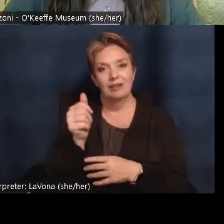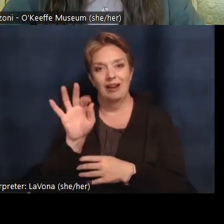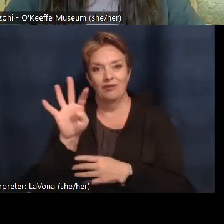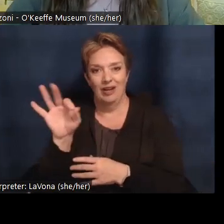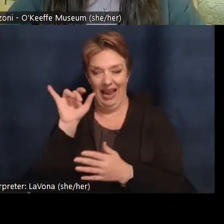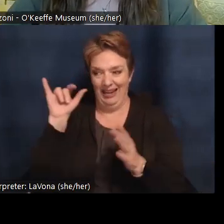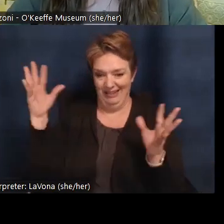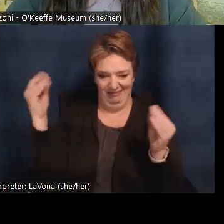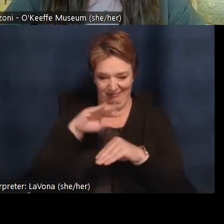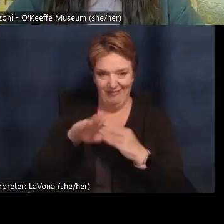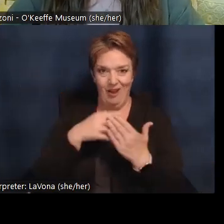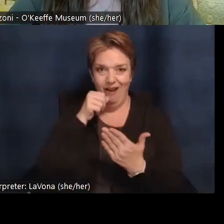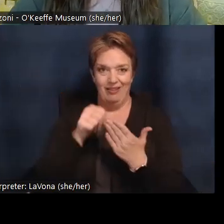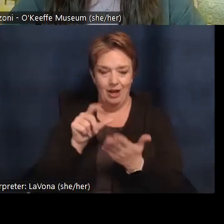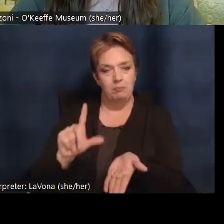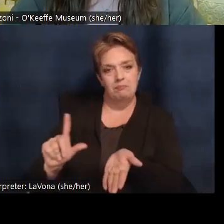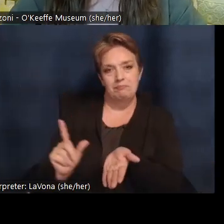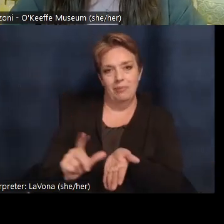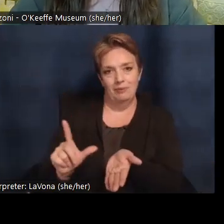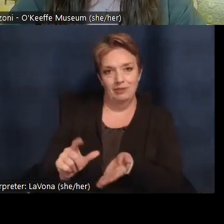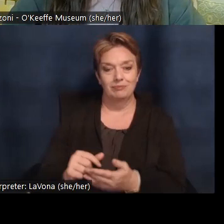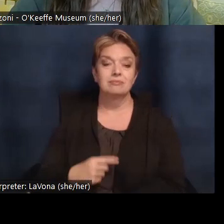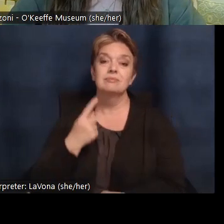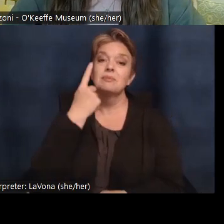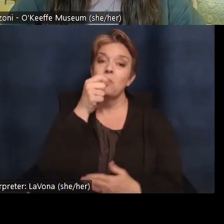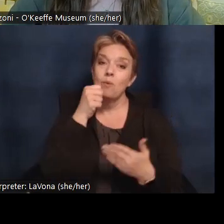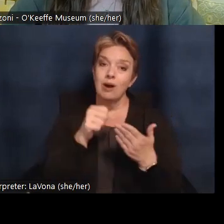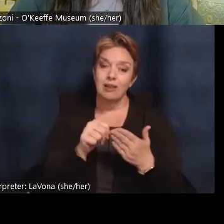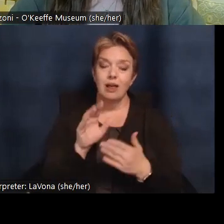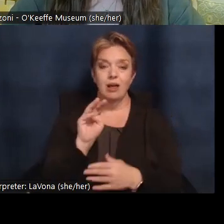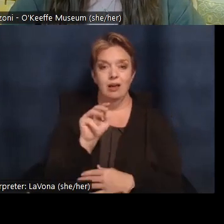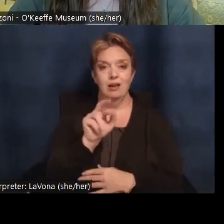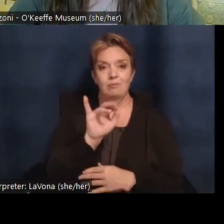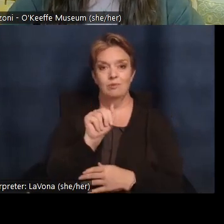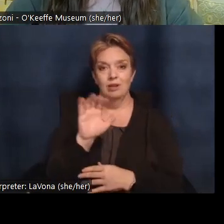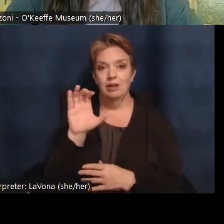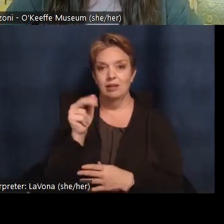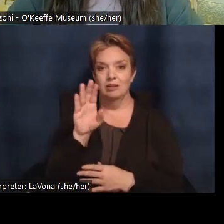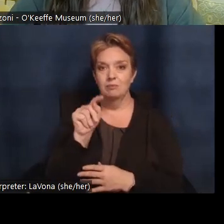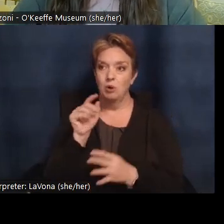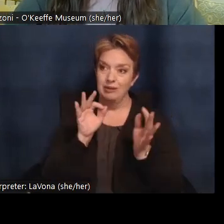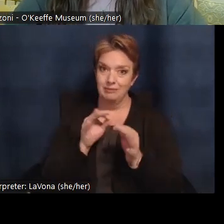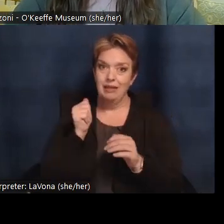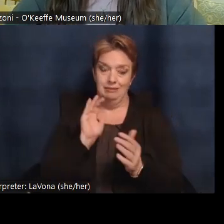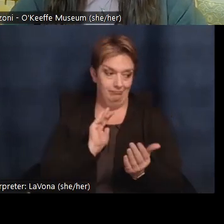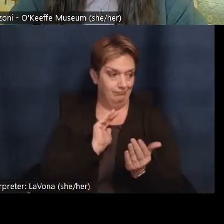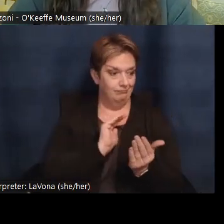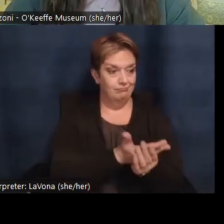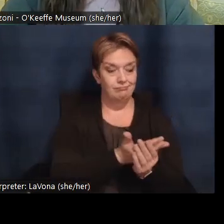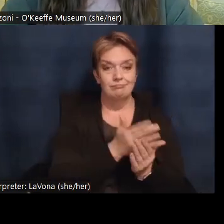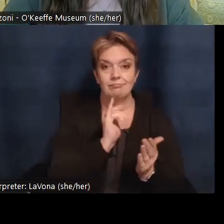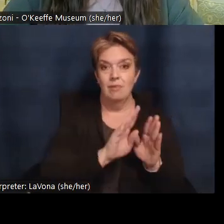In one of these letters, Maria Chabot talks about arriving to the Abiquiú house at the beginning of the reconstruction.